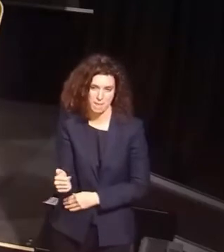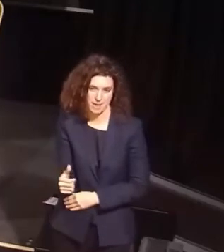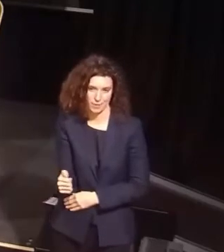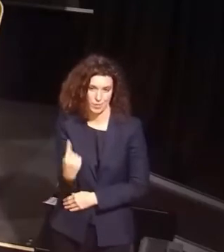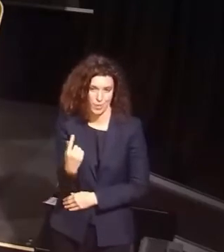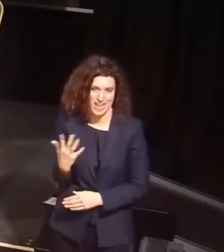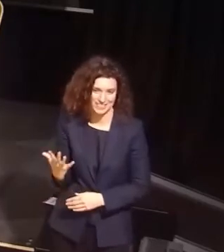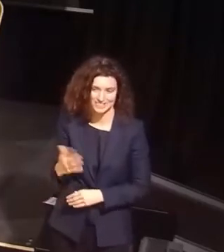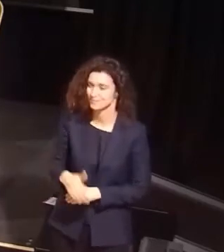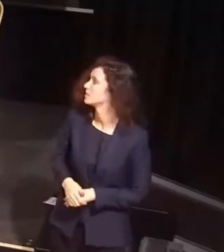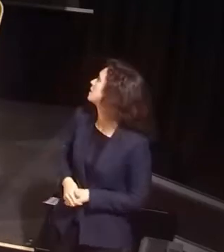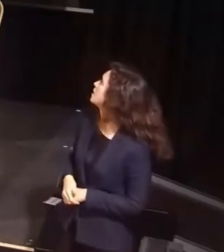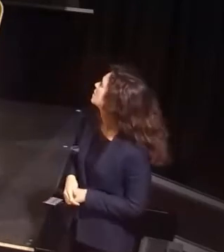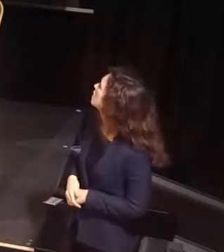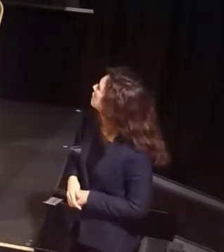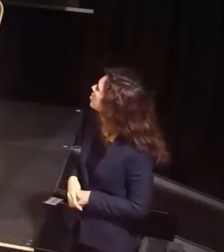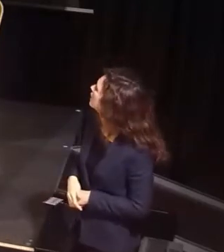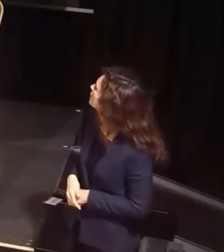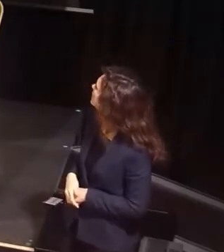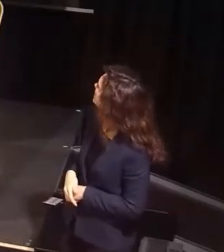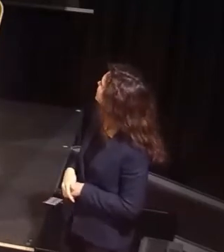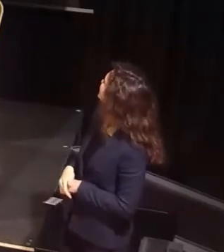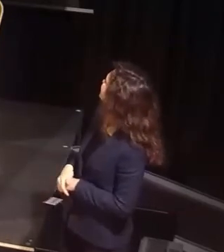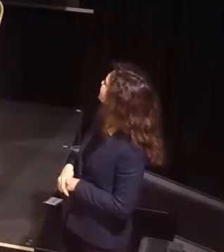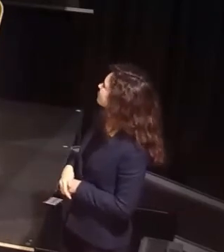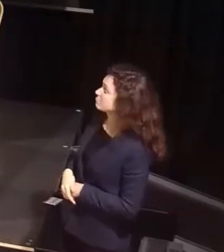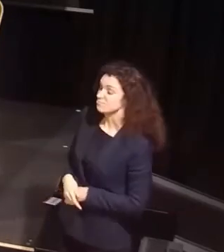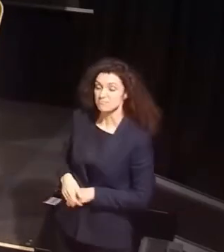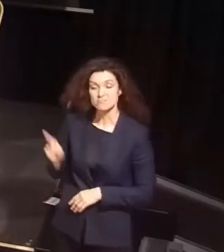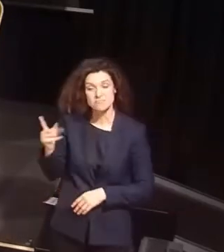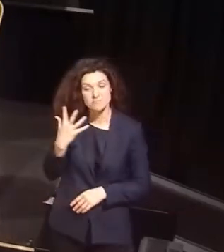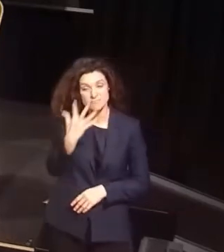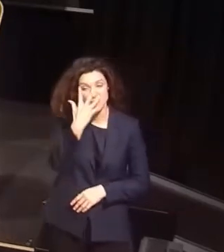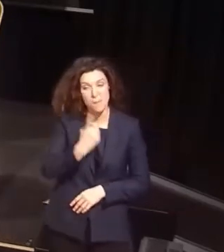Here is an embarrassing photo of myself. LAUGHS So, for this next section...